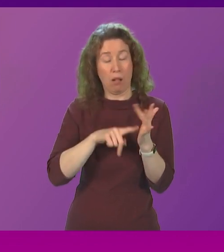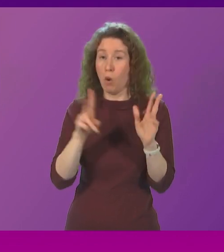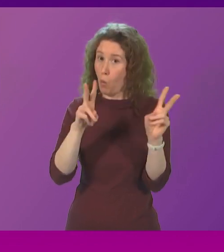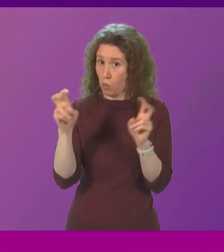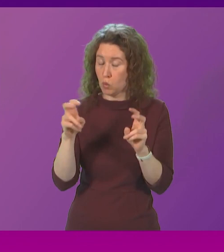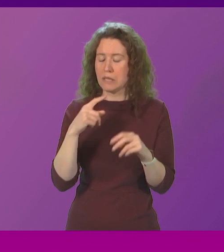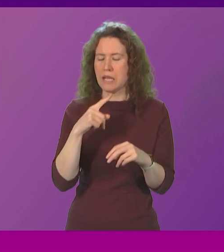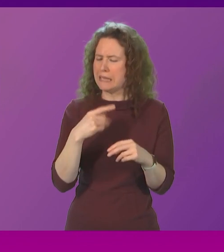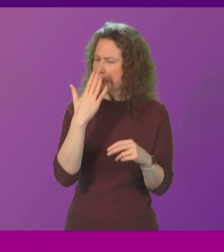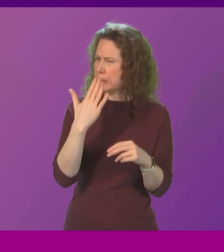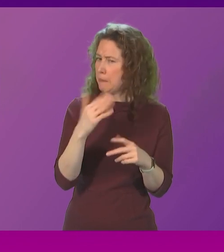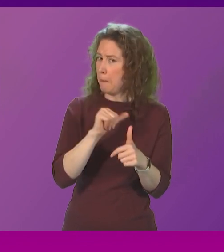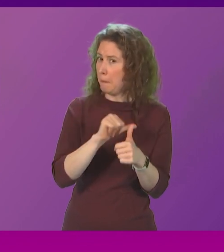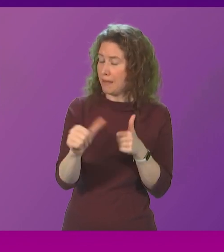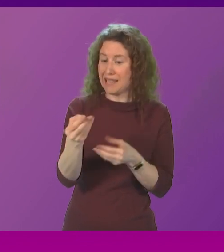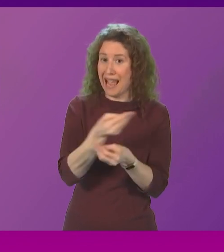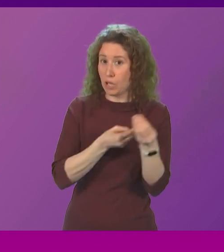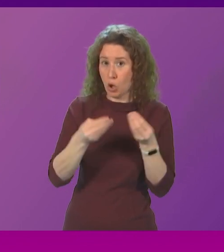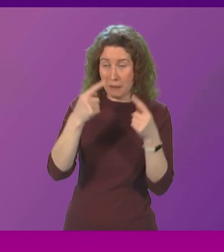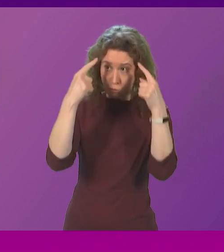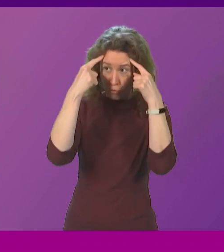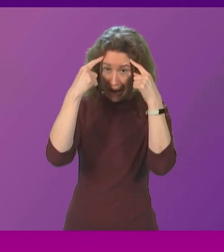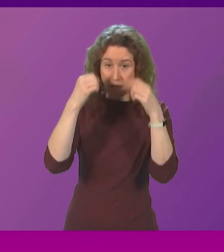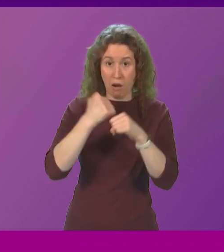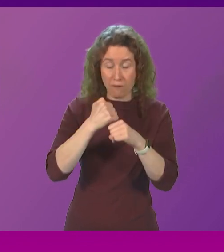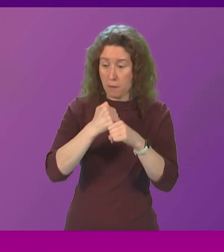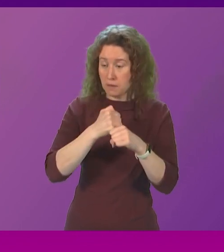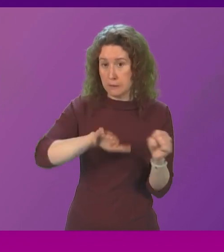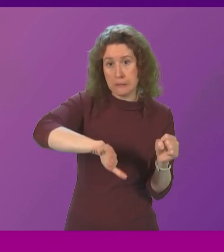“It seems that the ... best economic brains in the Government have been sidelined”,